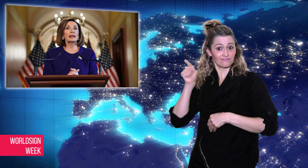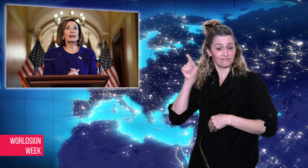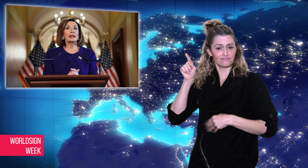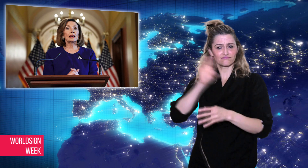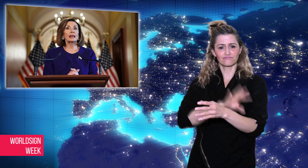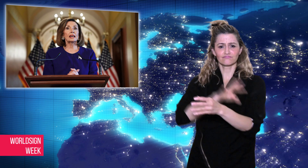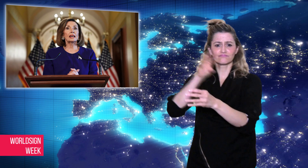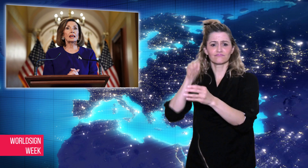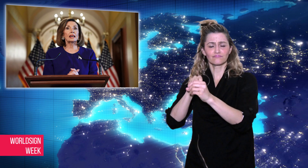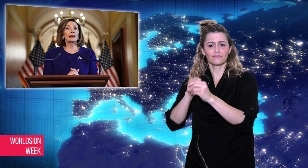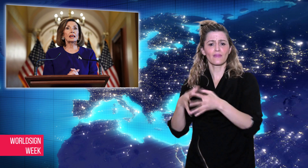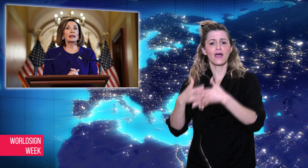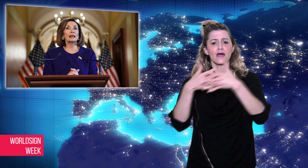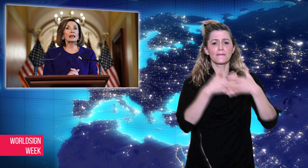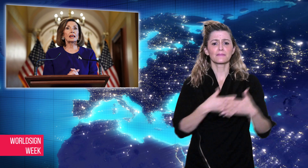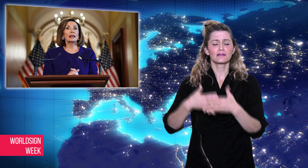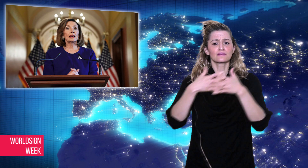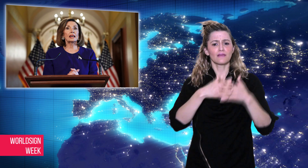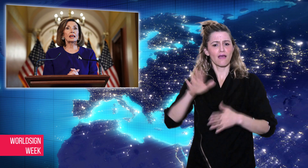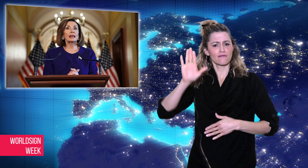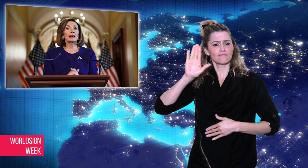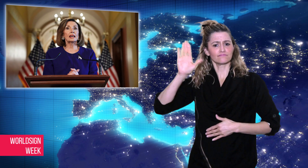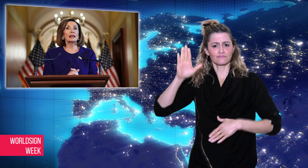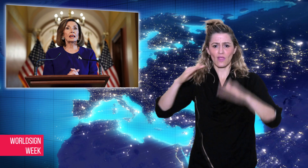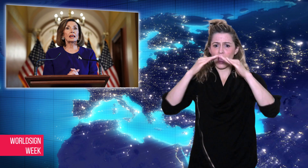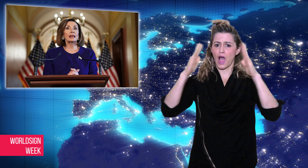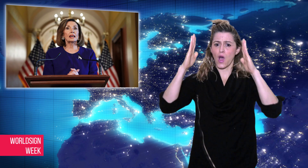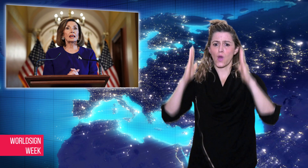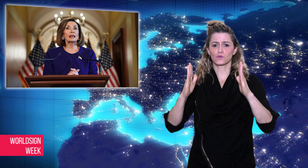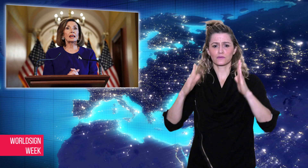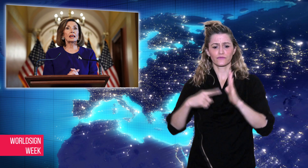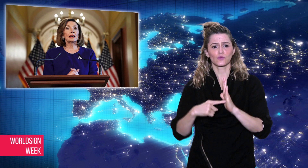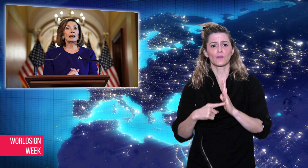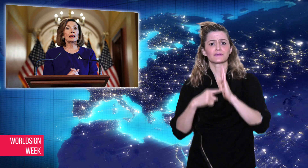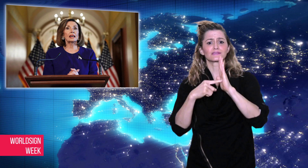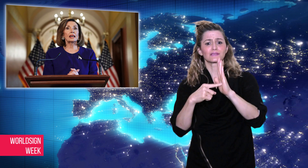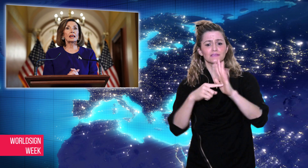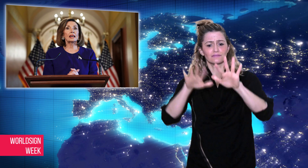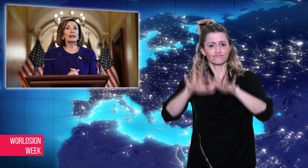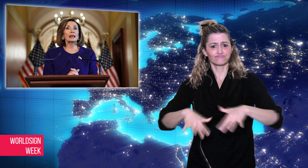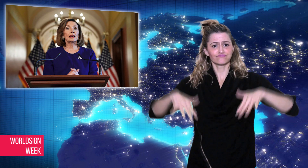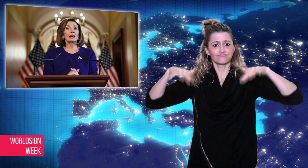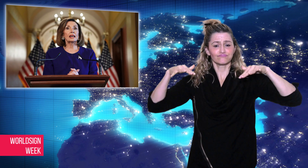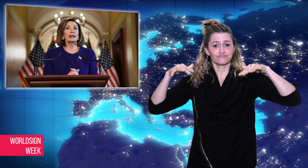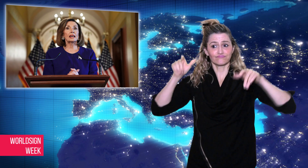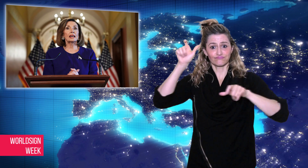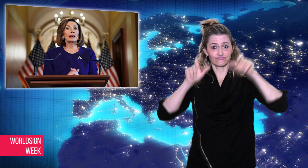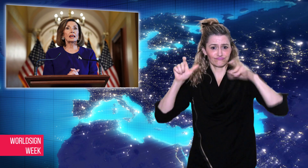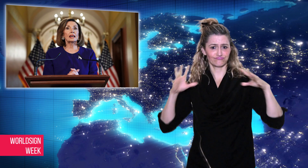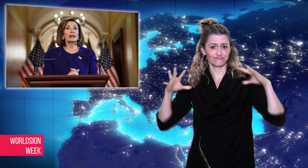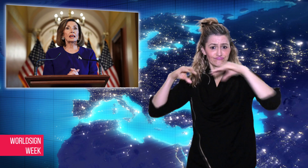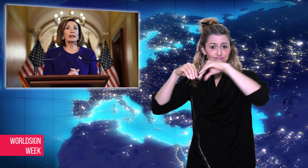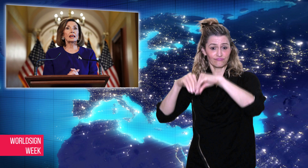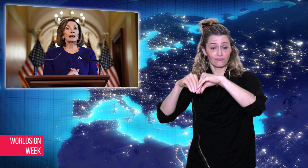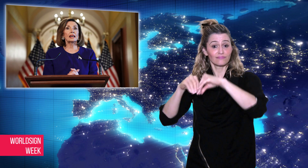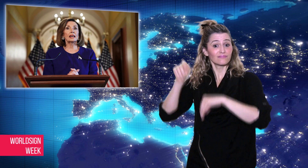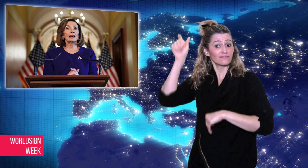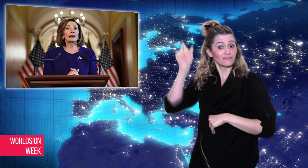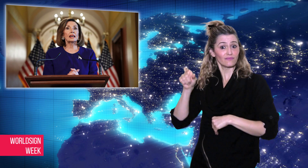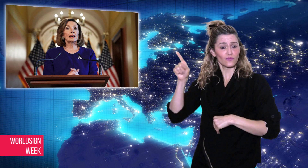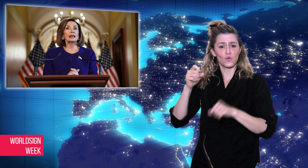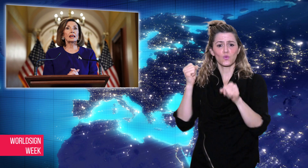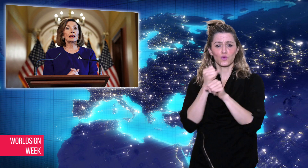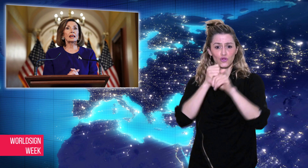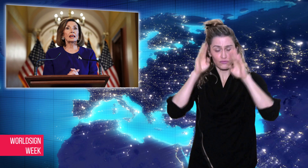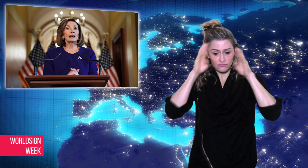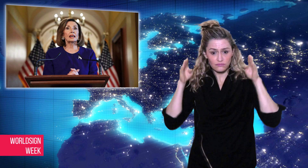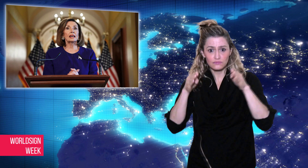politician serving as Speaker of the United